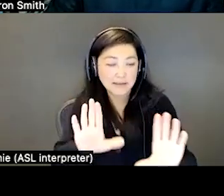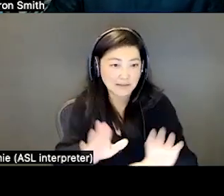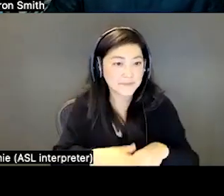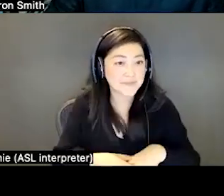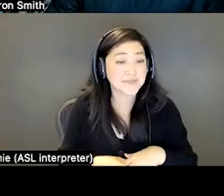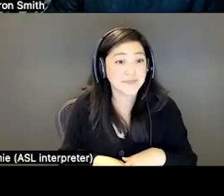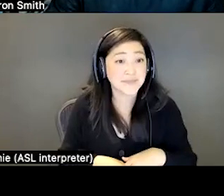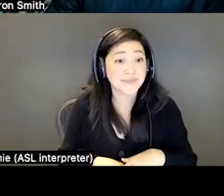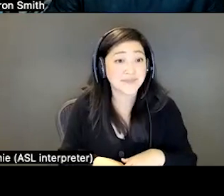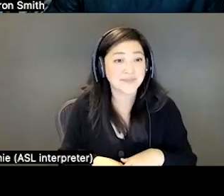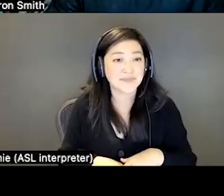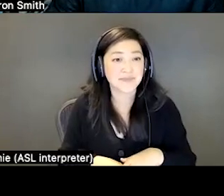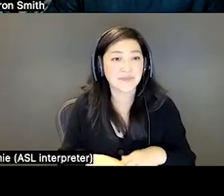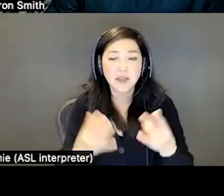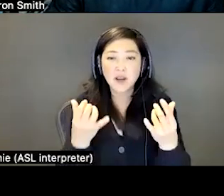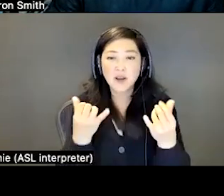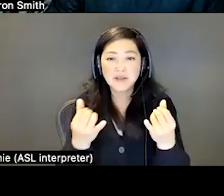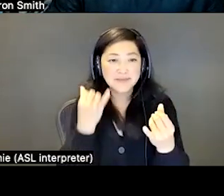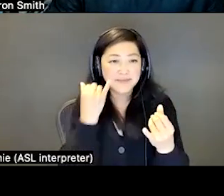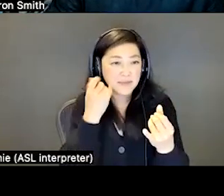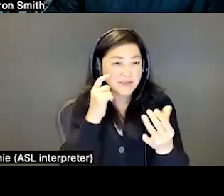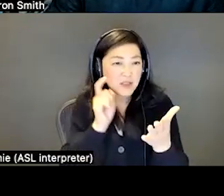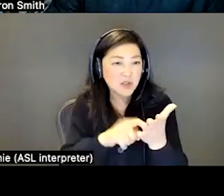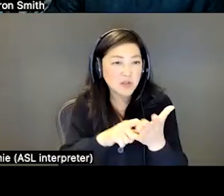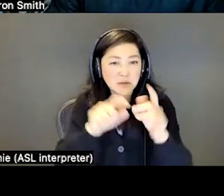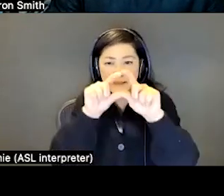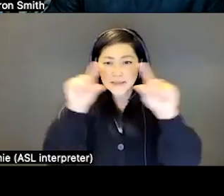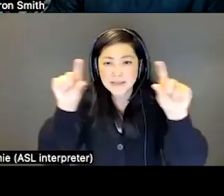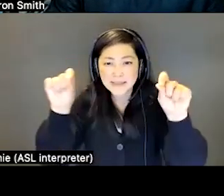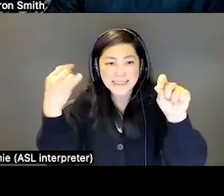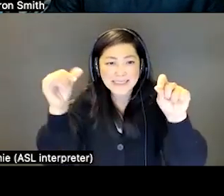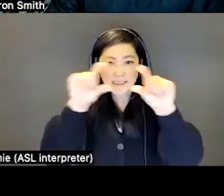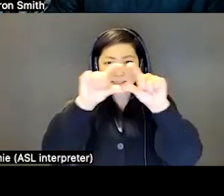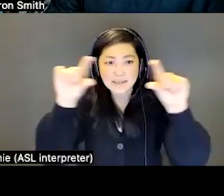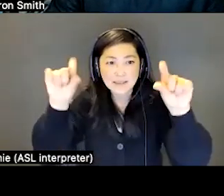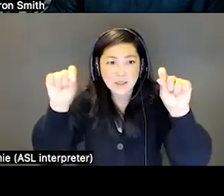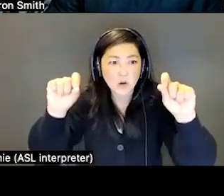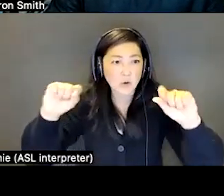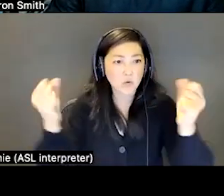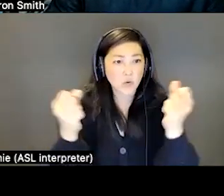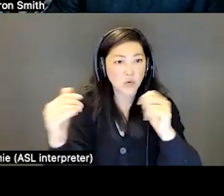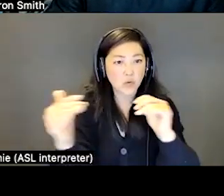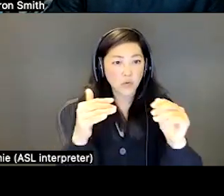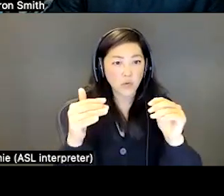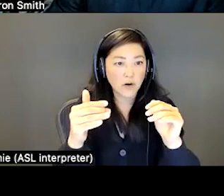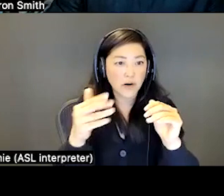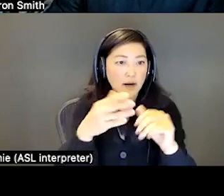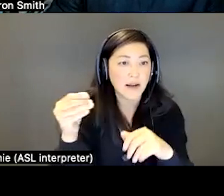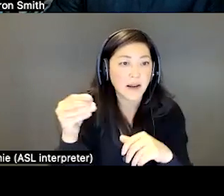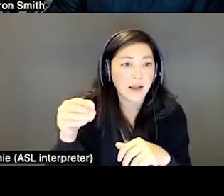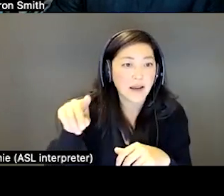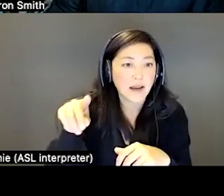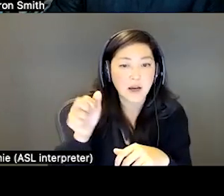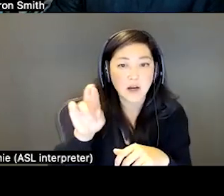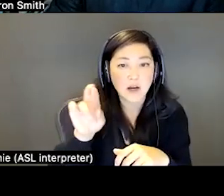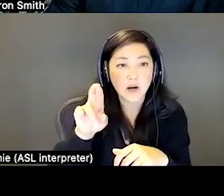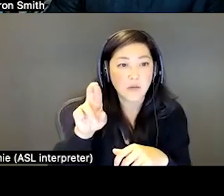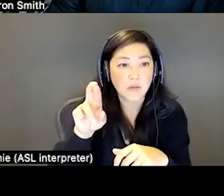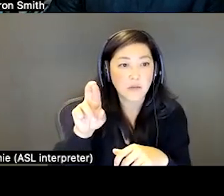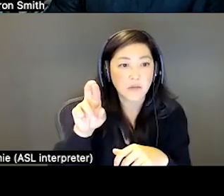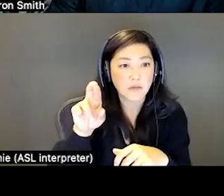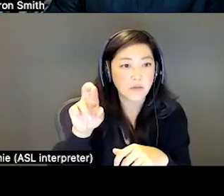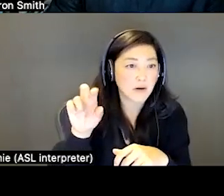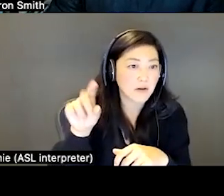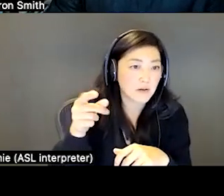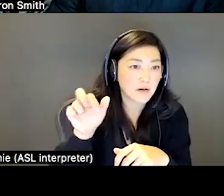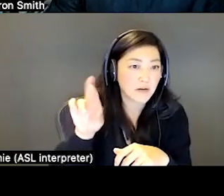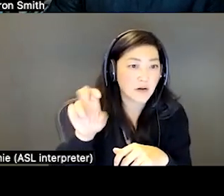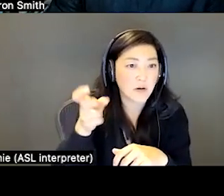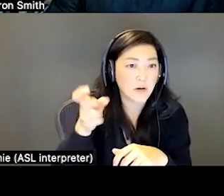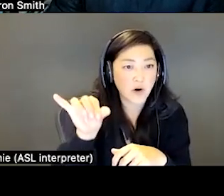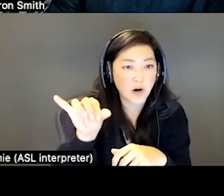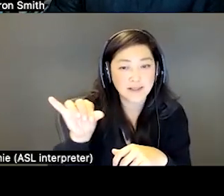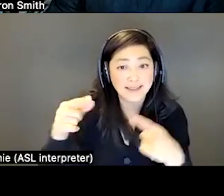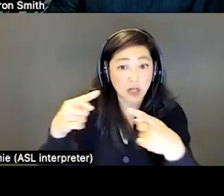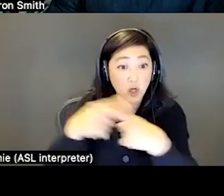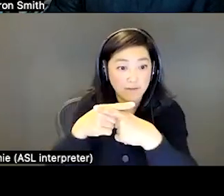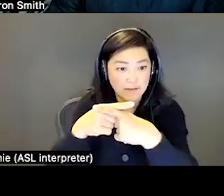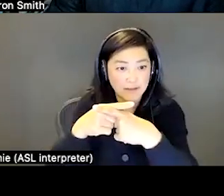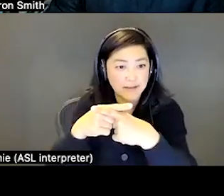tree, which is the Cold Wars and proxy conflicts which is down here. And we've